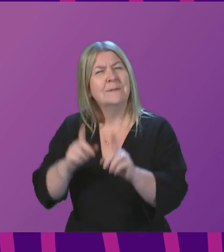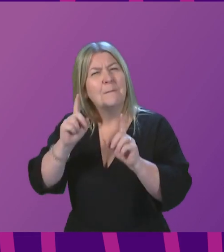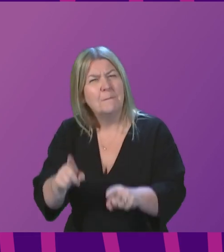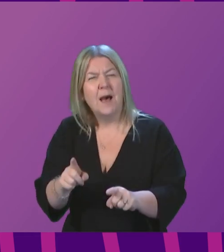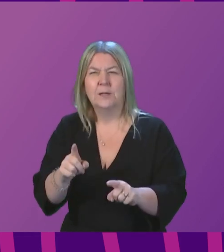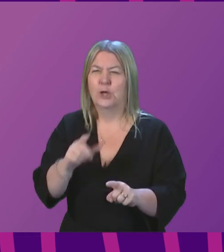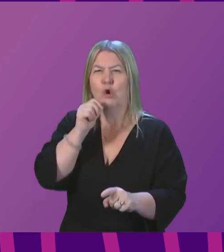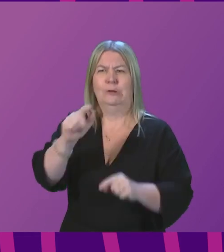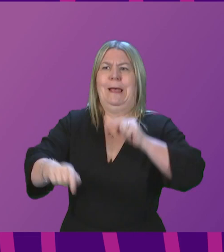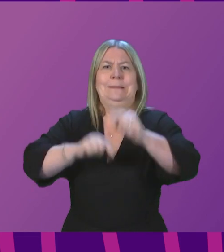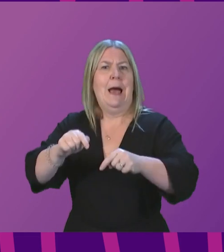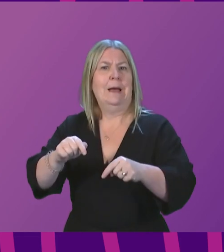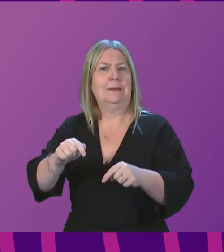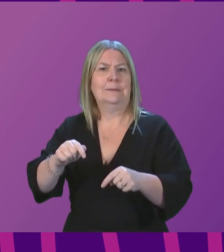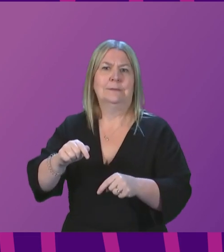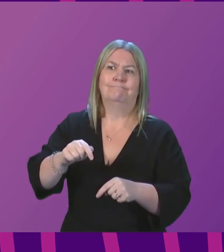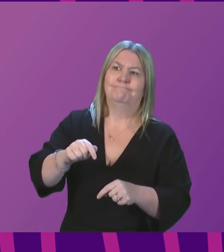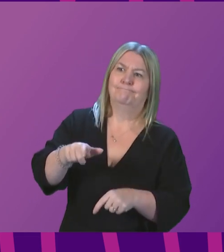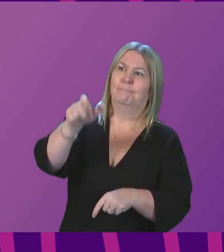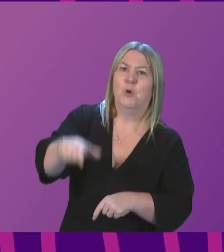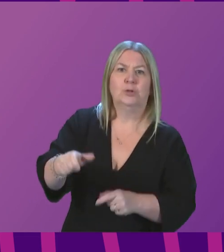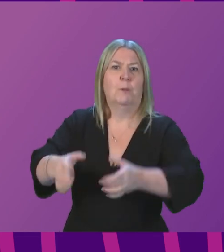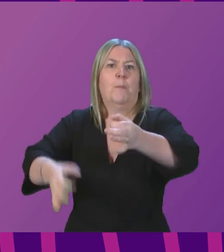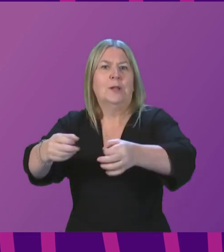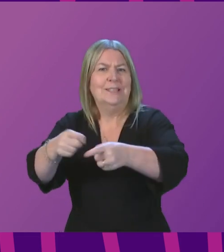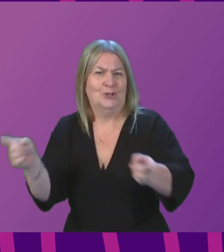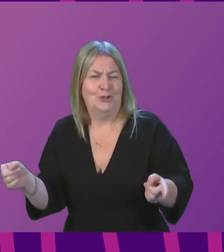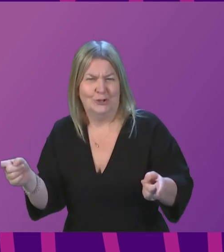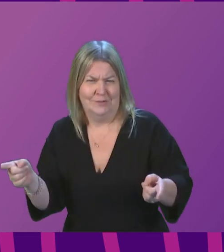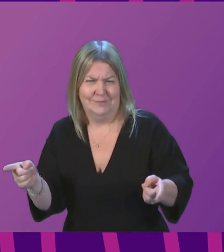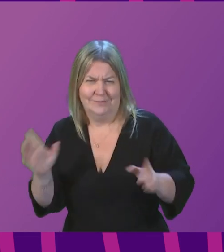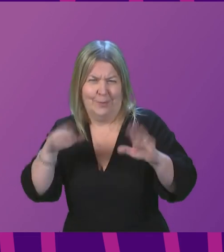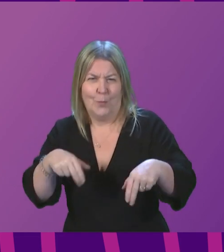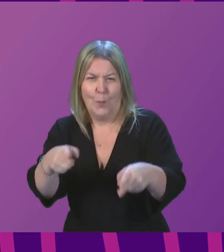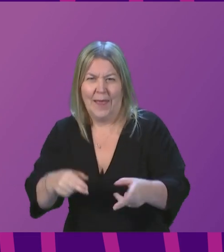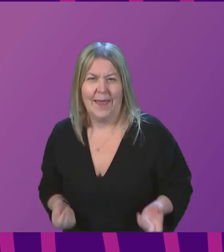personal attacks on Opposition politicians who raise them.